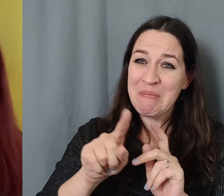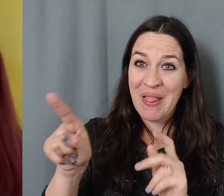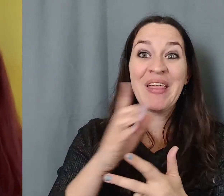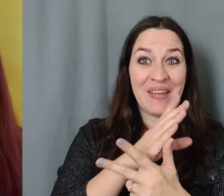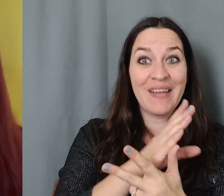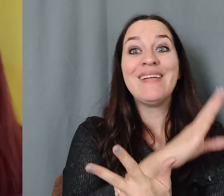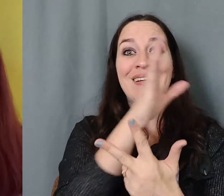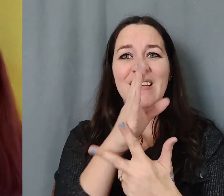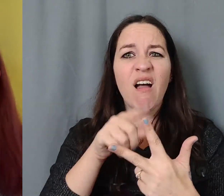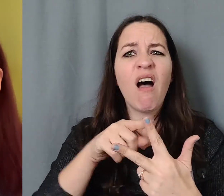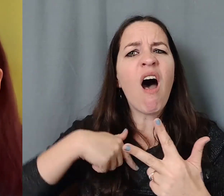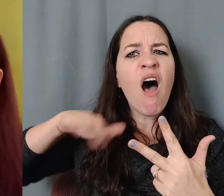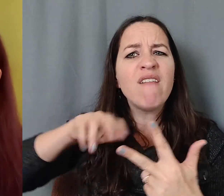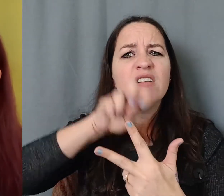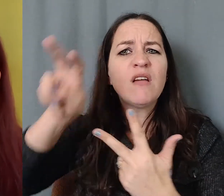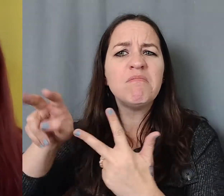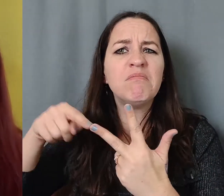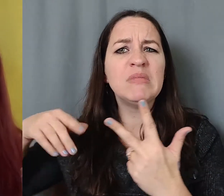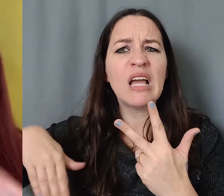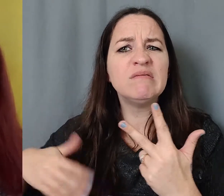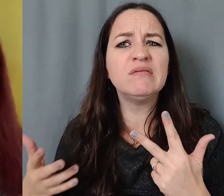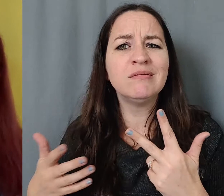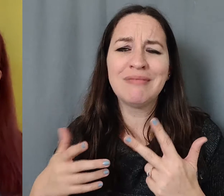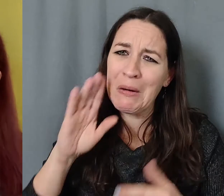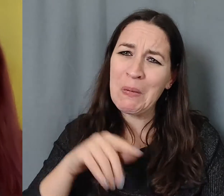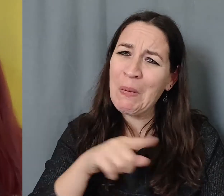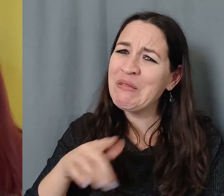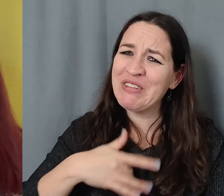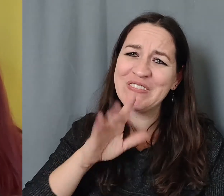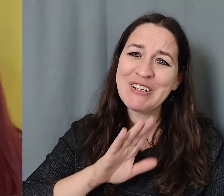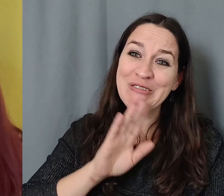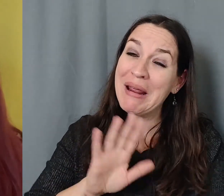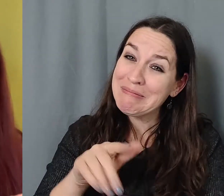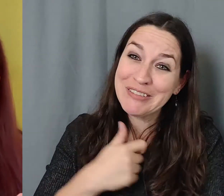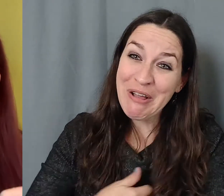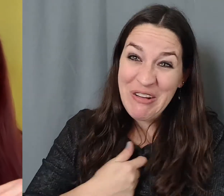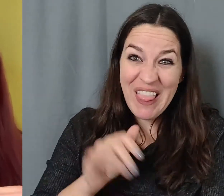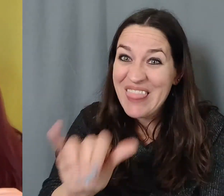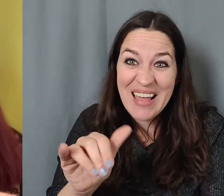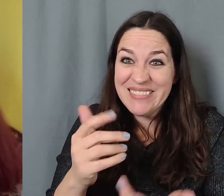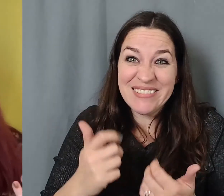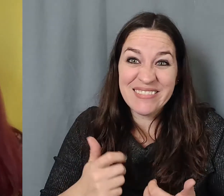and they're mad that intermediate isn't mastery. And I'm sorry that the developmental process works like that, but that's how